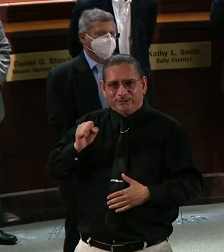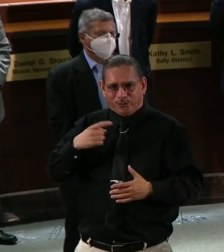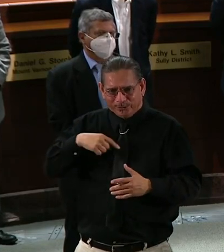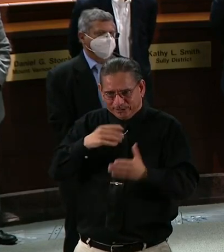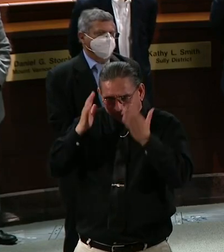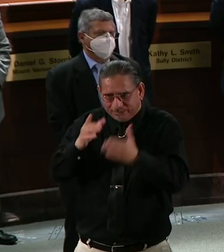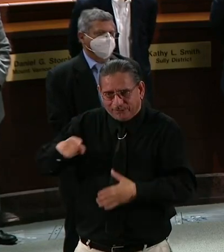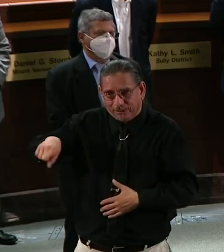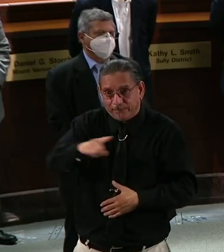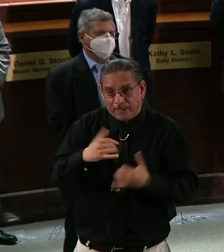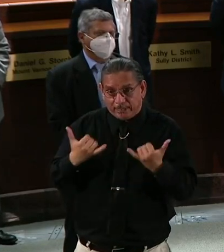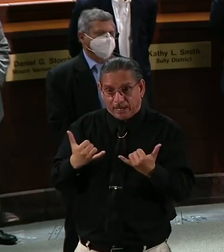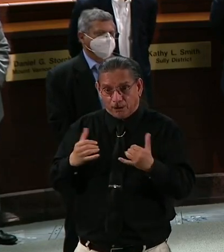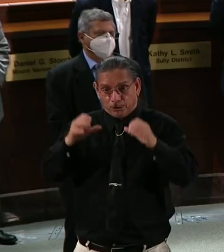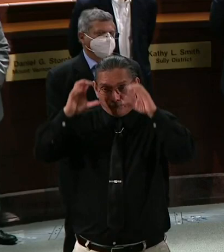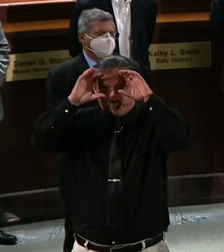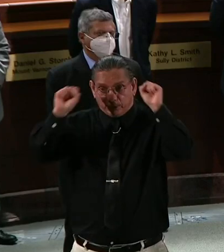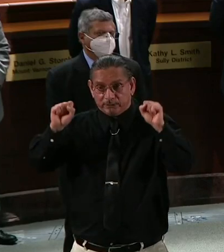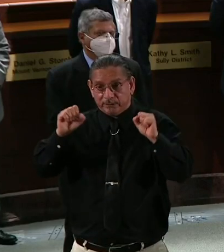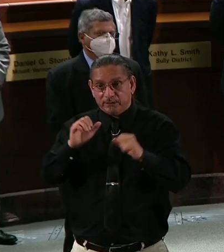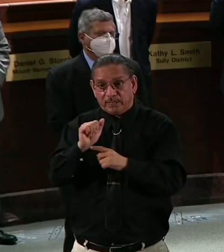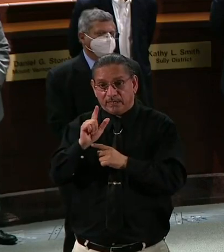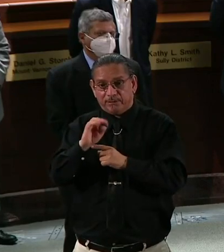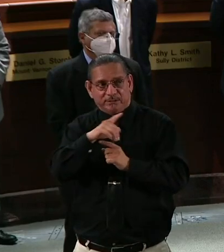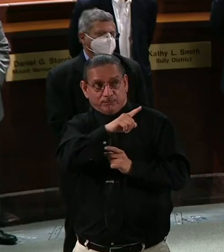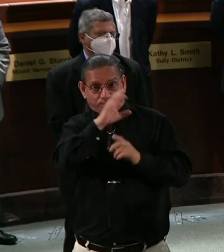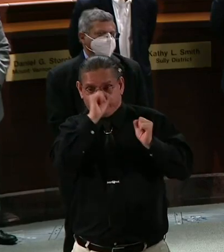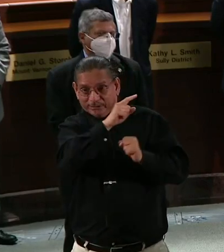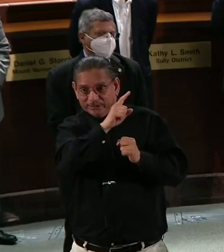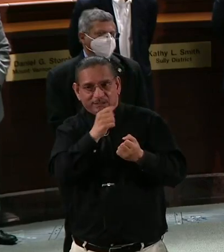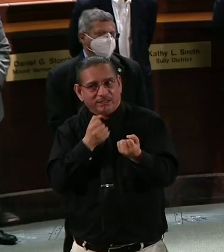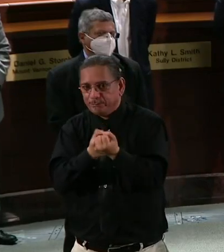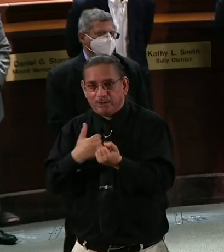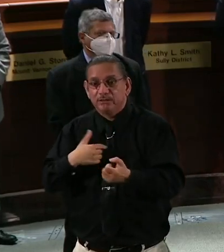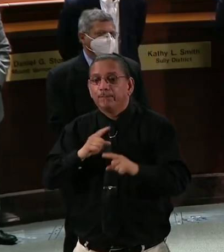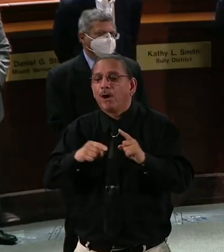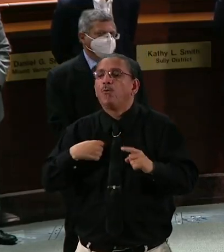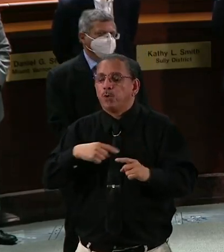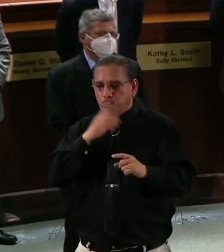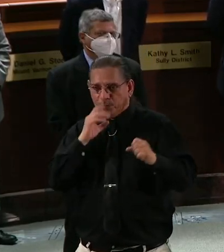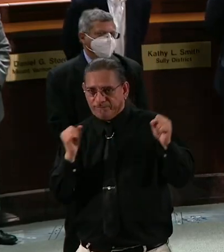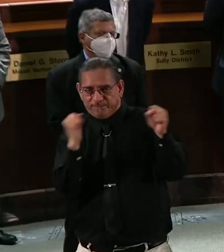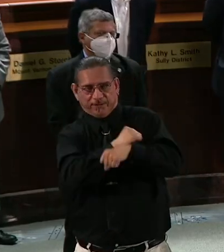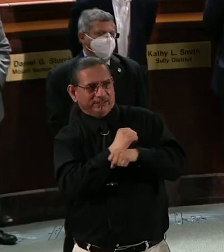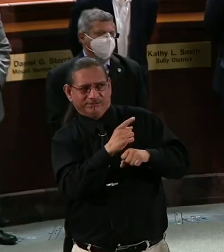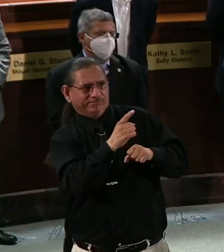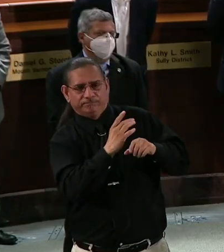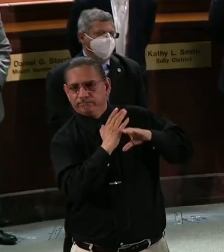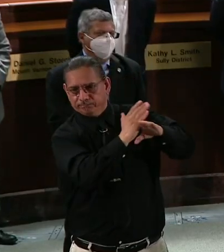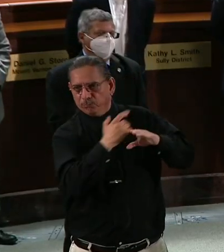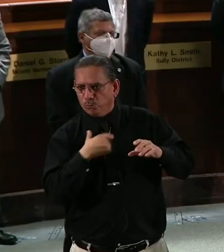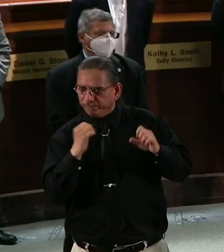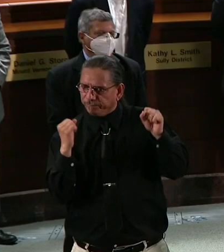THAT'S WHAT THE NUMBERS ARE NEEDED FOR THAT I. ALSO CHECKED OUT I MEAN A LIST THAT DOES. I